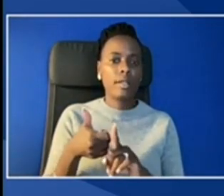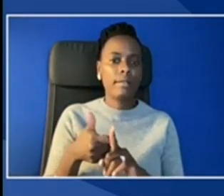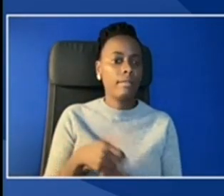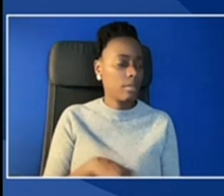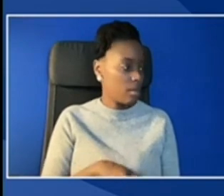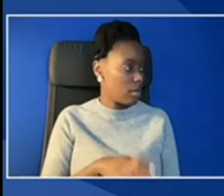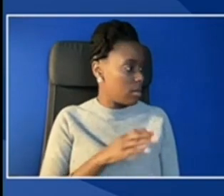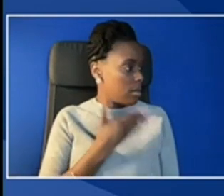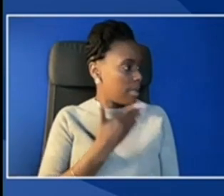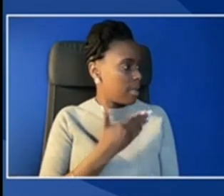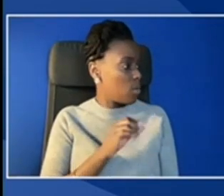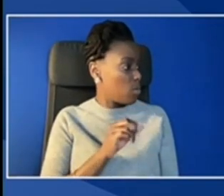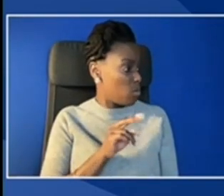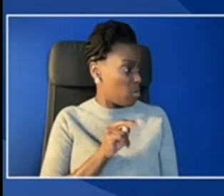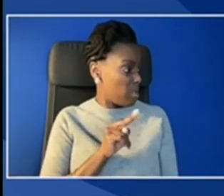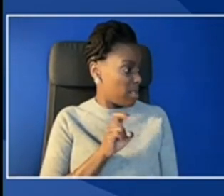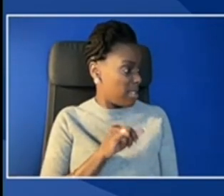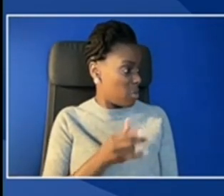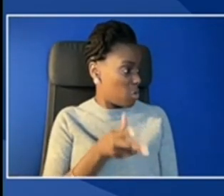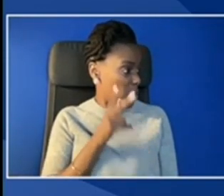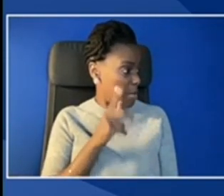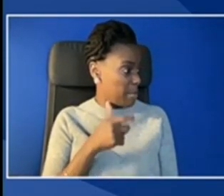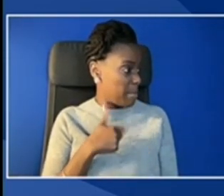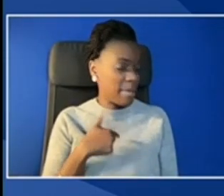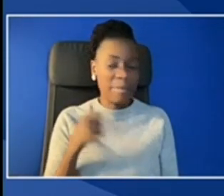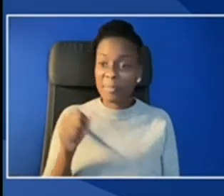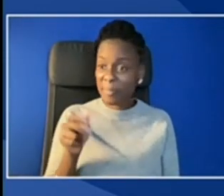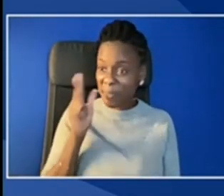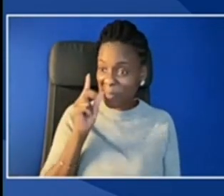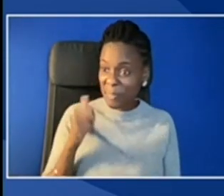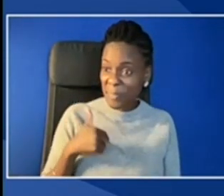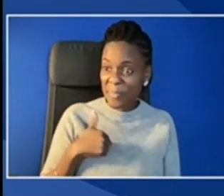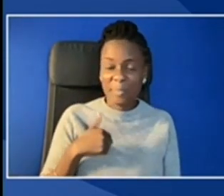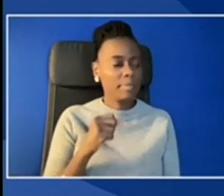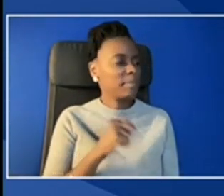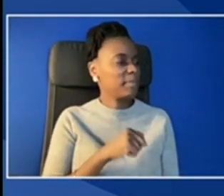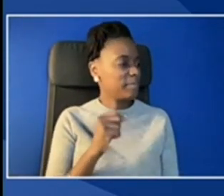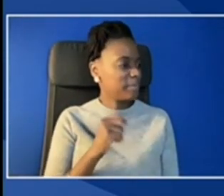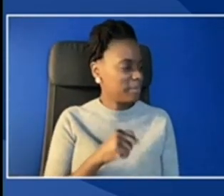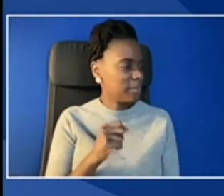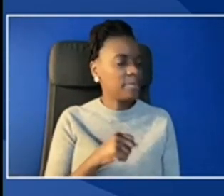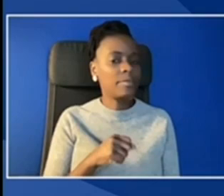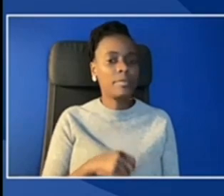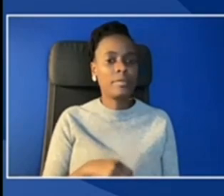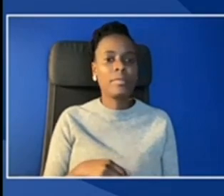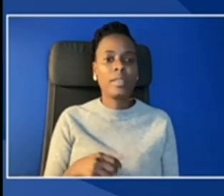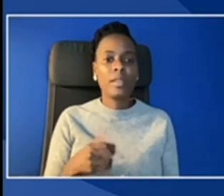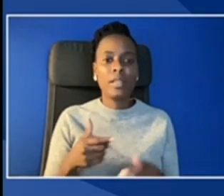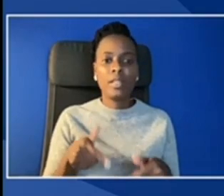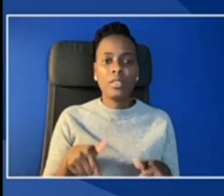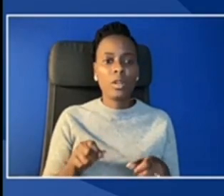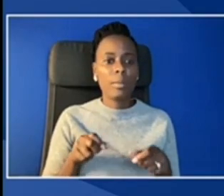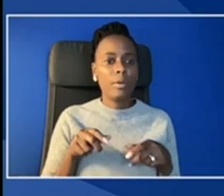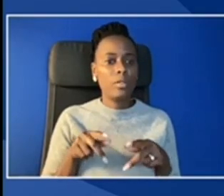Yes, I can. Can you hear me? Sure can. This is your opportunity to give